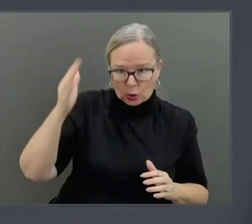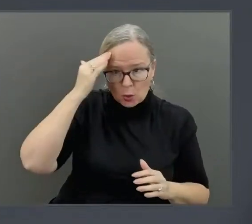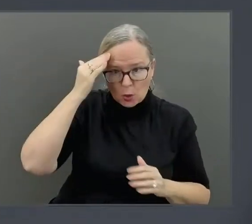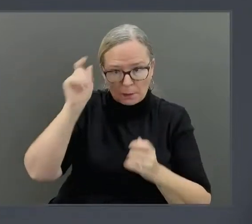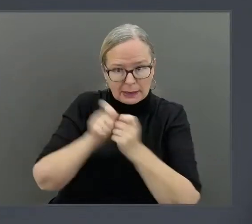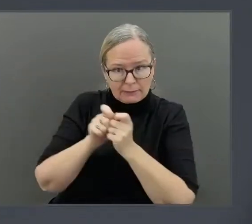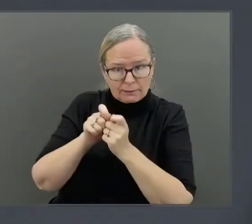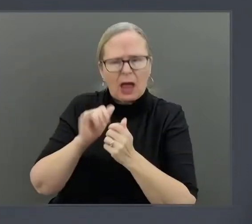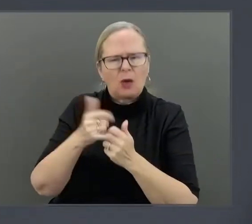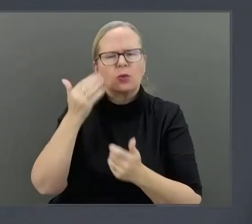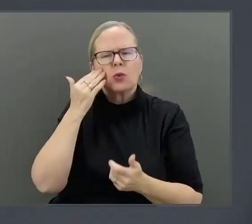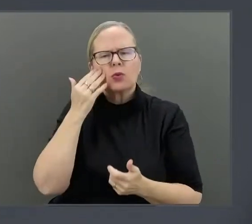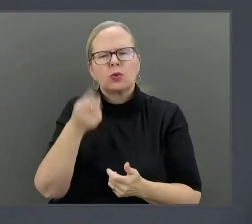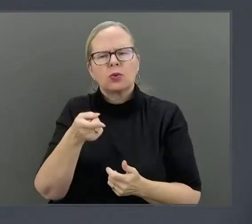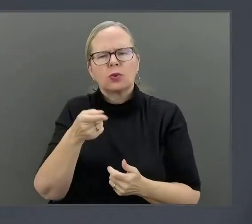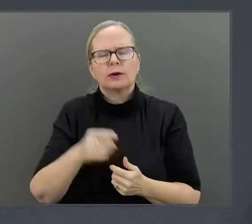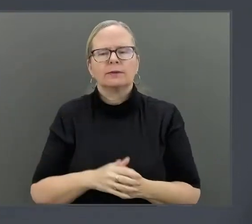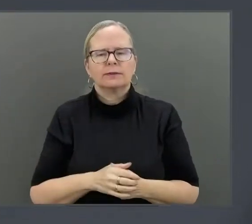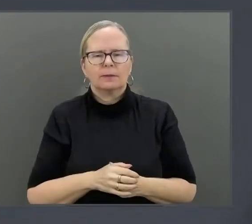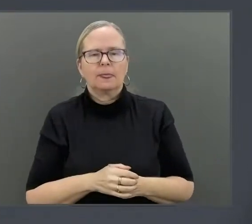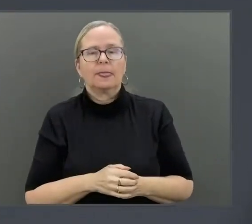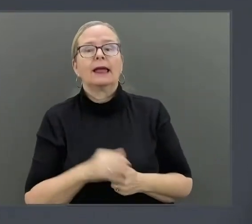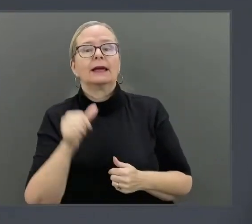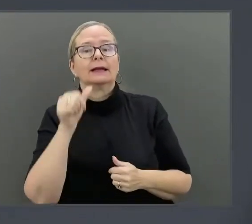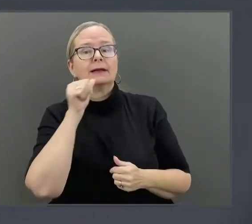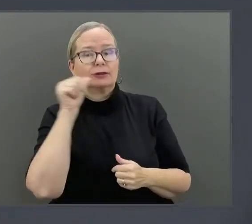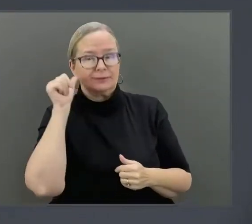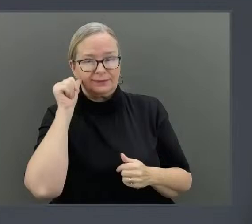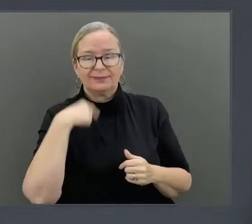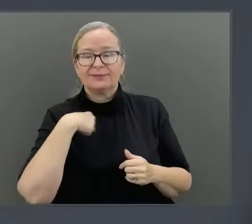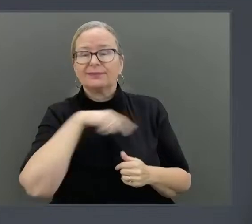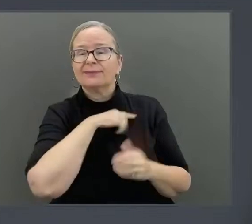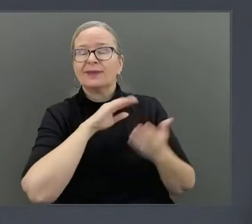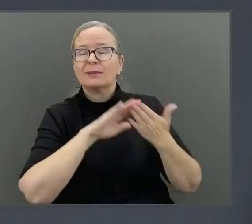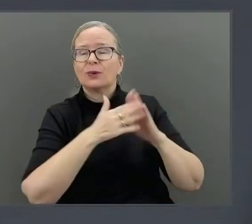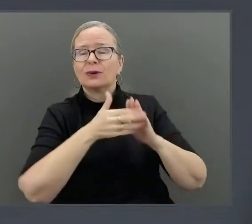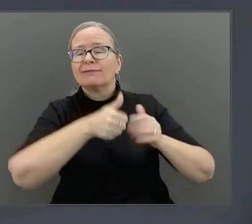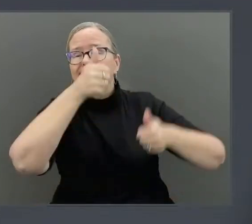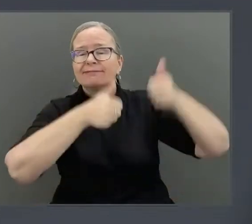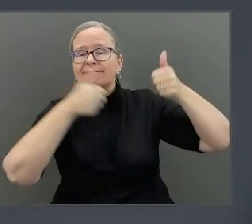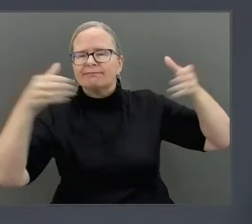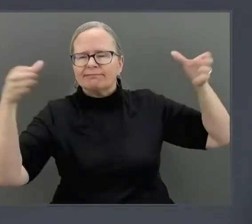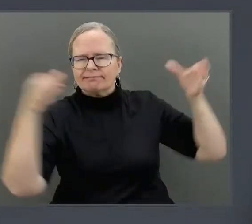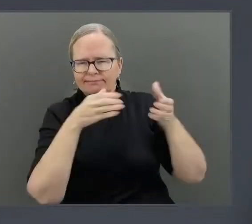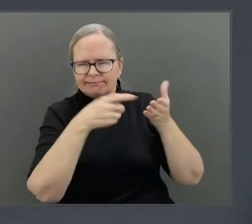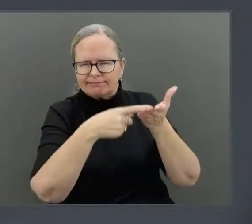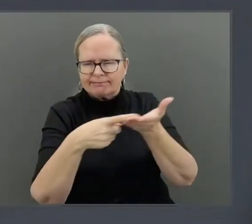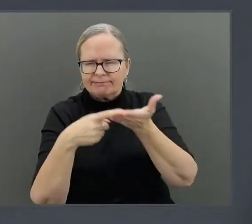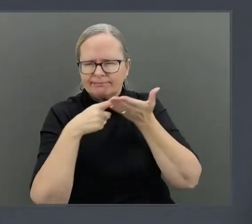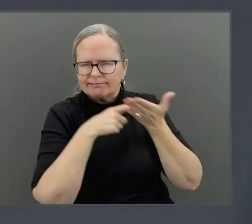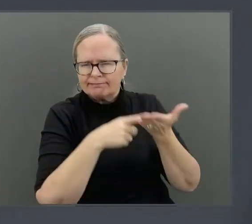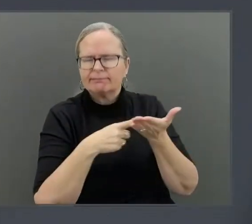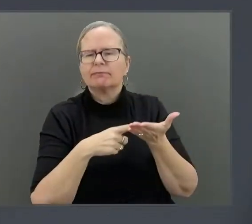of uh of the pipe and issues around this pipe is used across North America and many municipalities